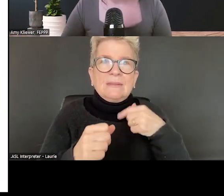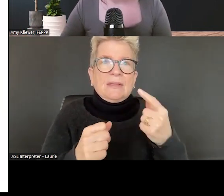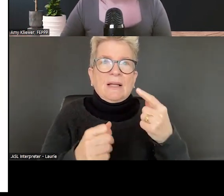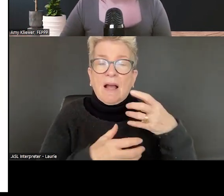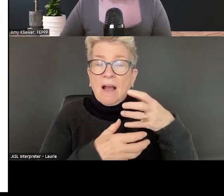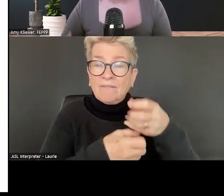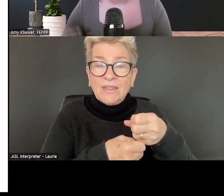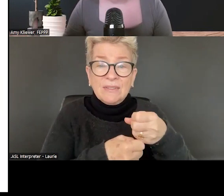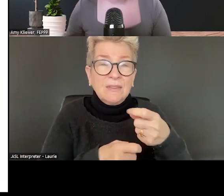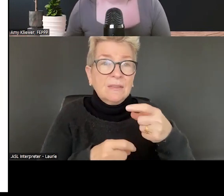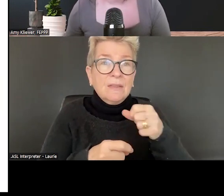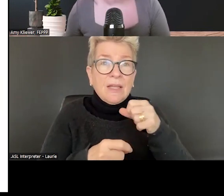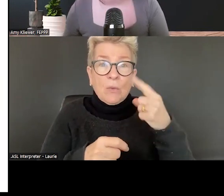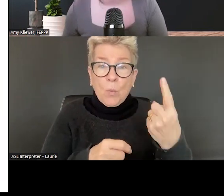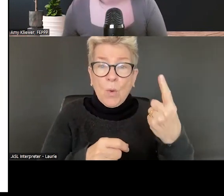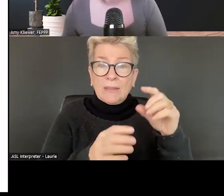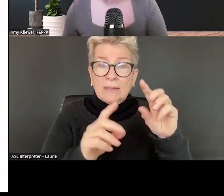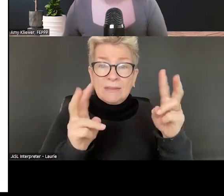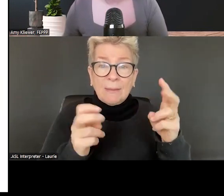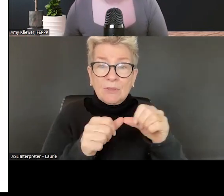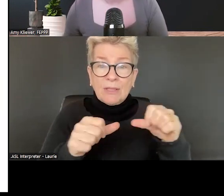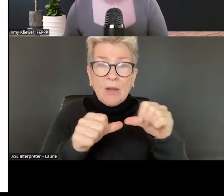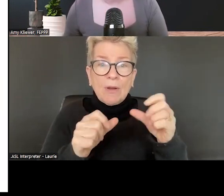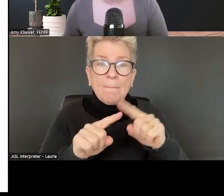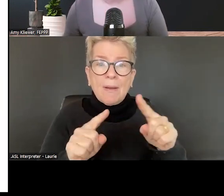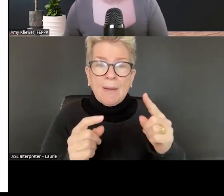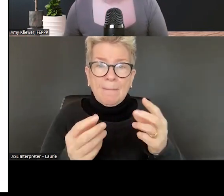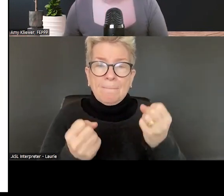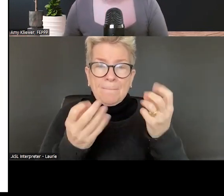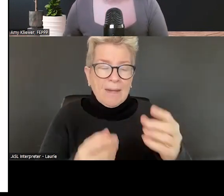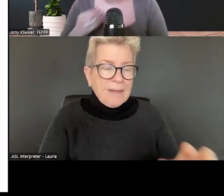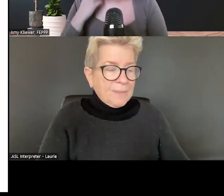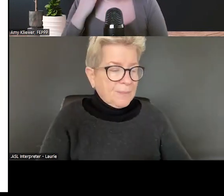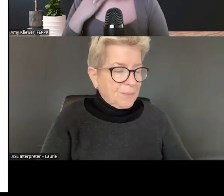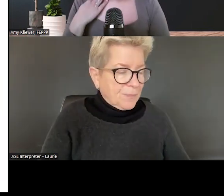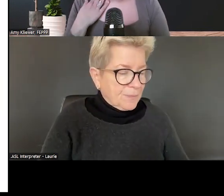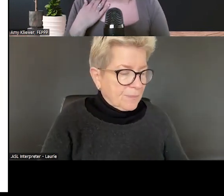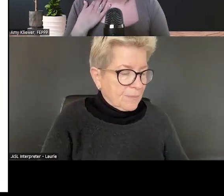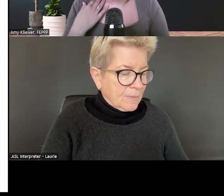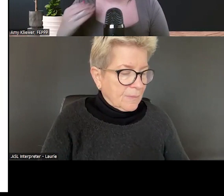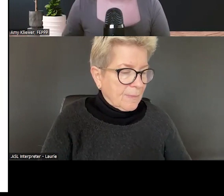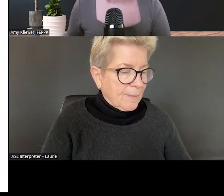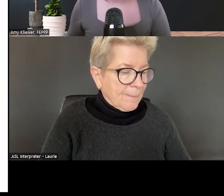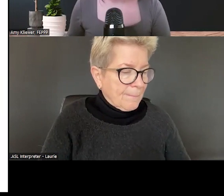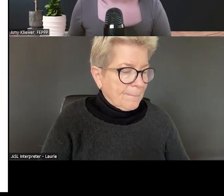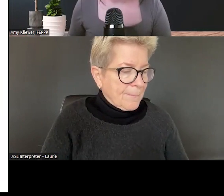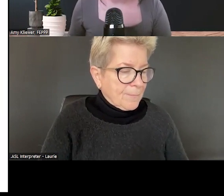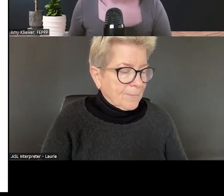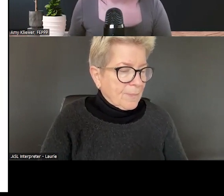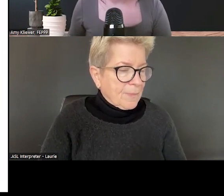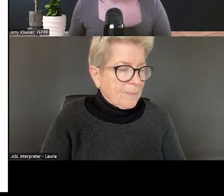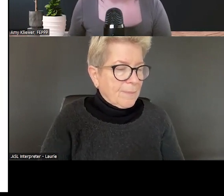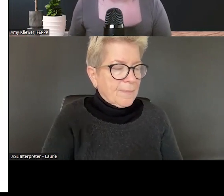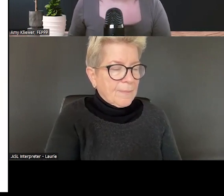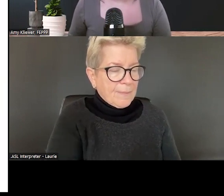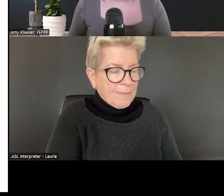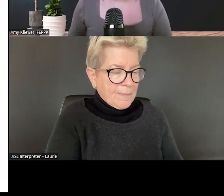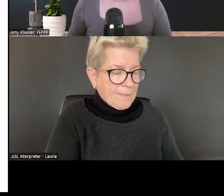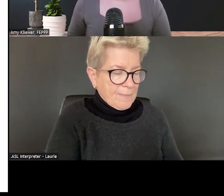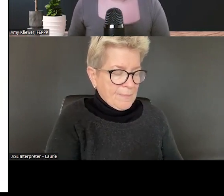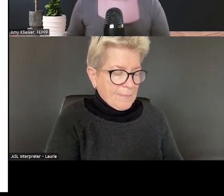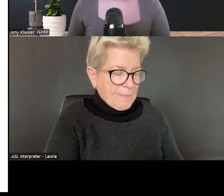subject area but many subject areas. And last I want to make sure I mention this